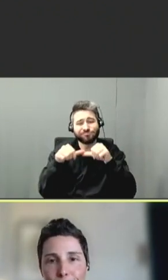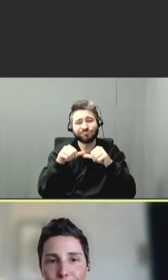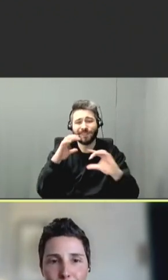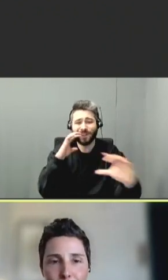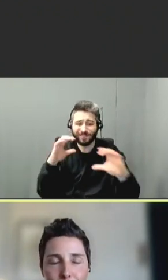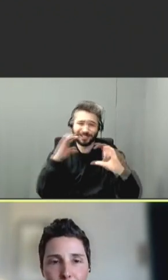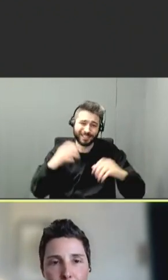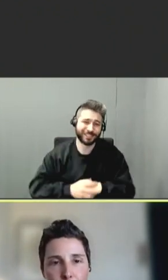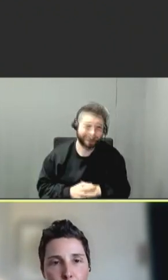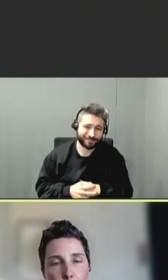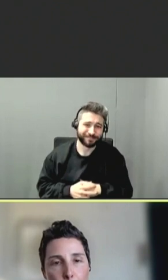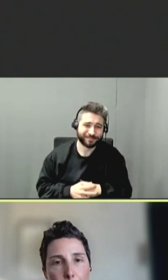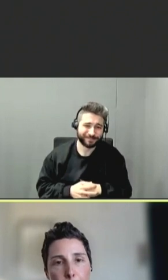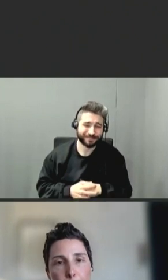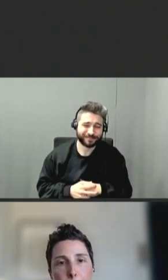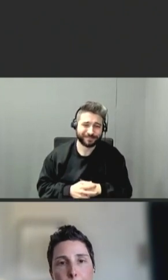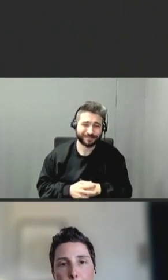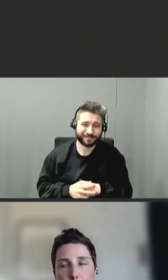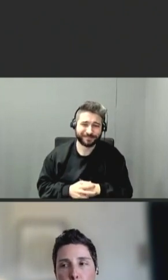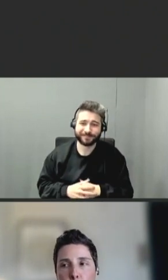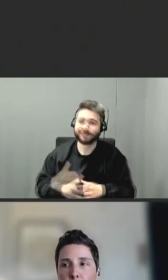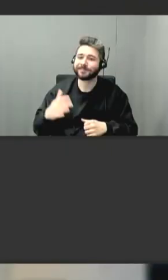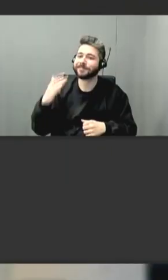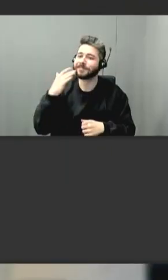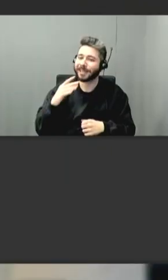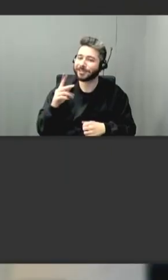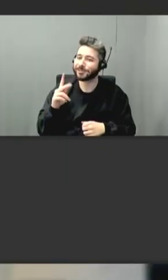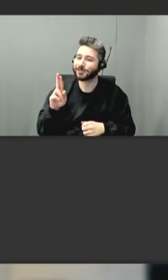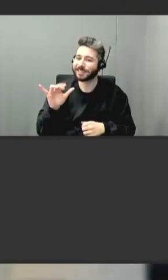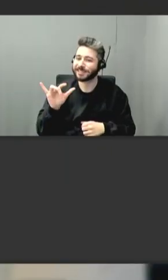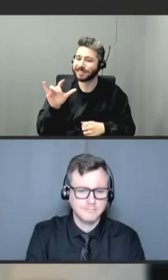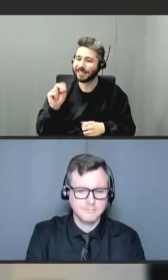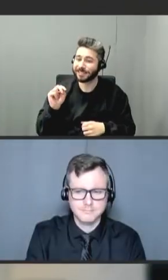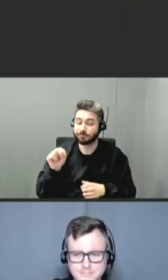Robert Hopkins: Thank you very much, Kristin for a very nice presentation.